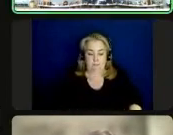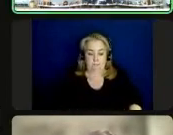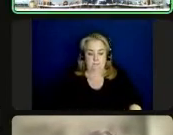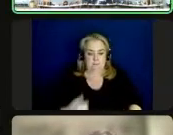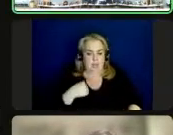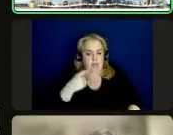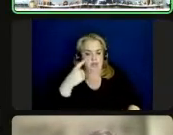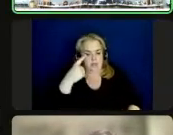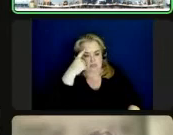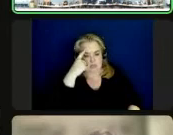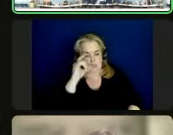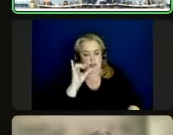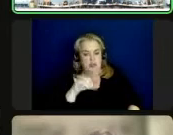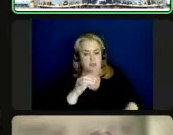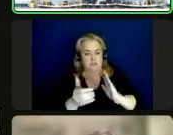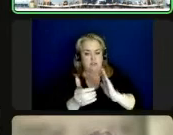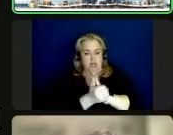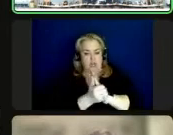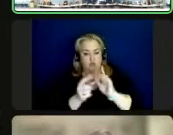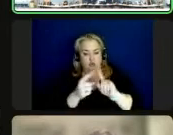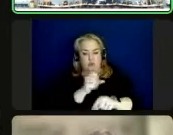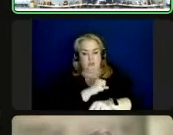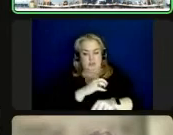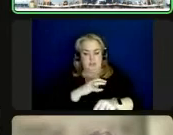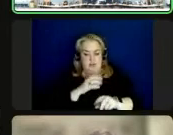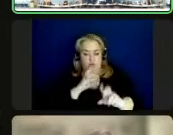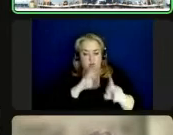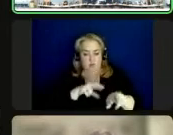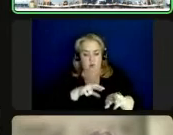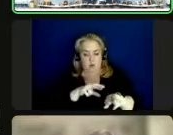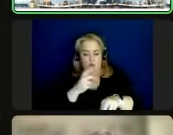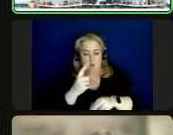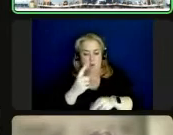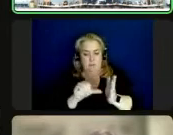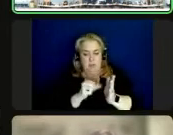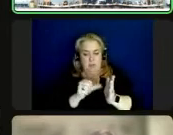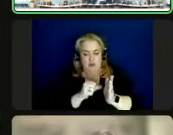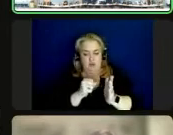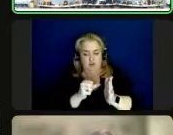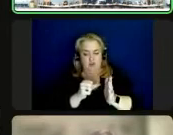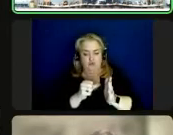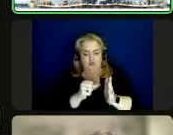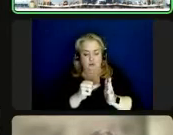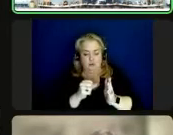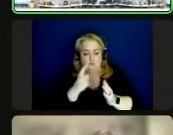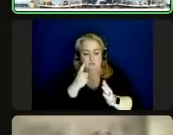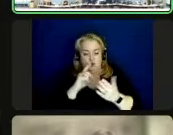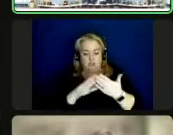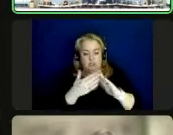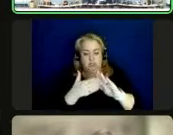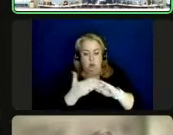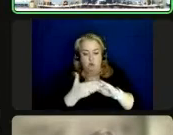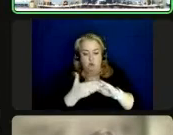COMMITS INMS OF LIKE